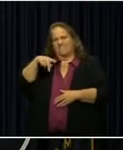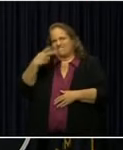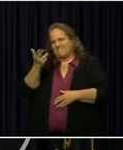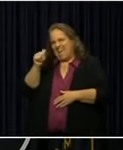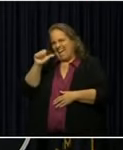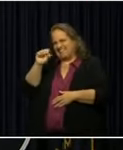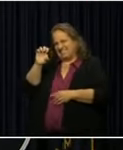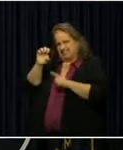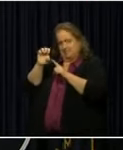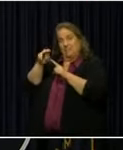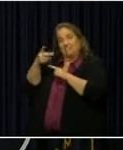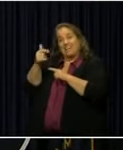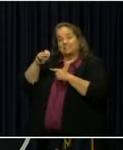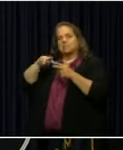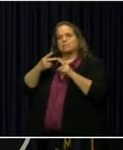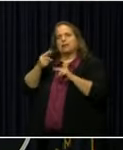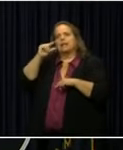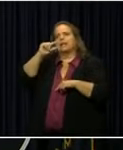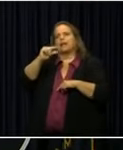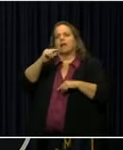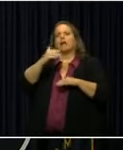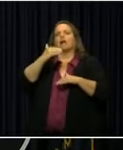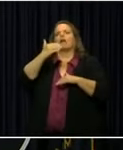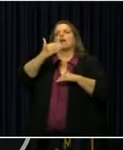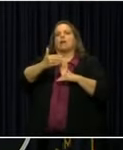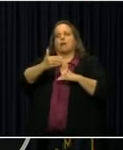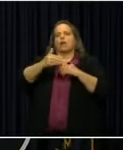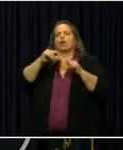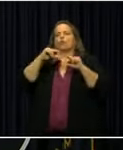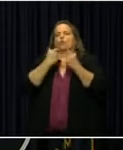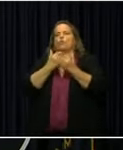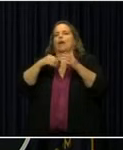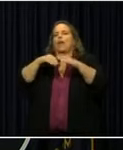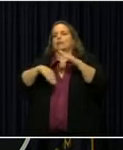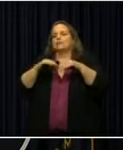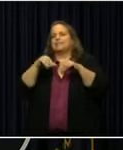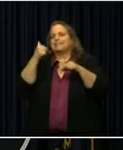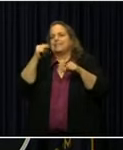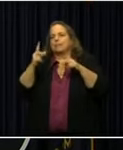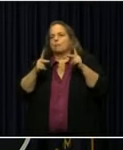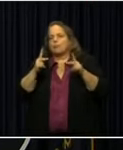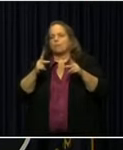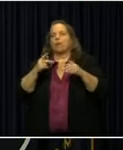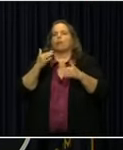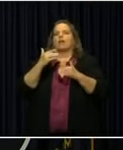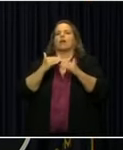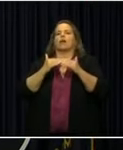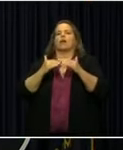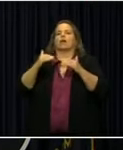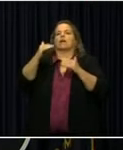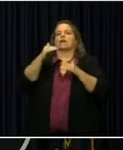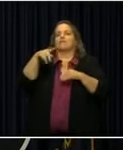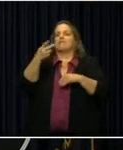FOR IS A DECREASE, OVER 14 DAYS WHICH THEY'RE TALKING ABOUT, IN